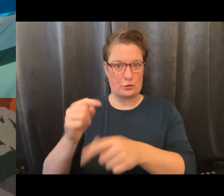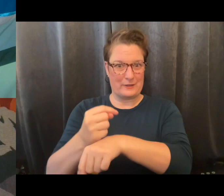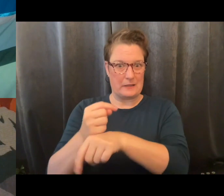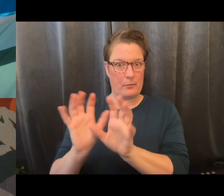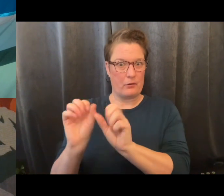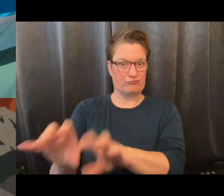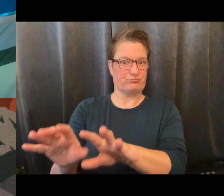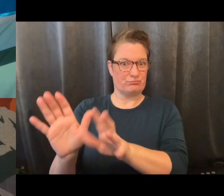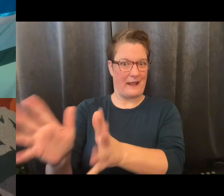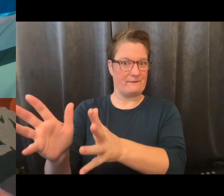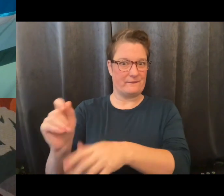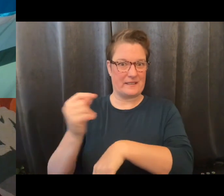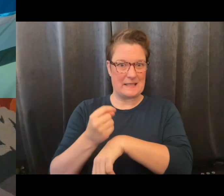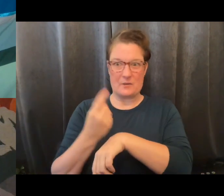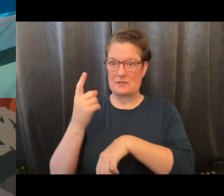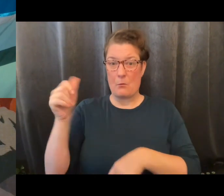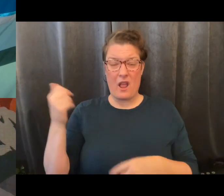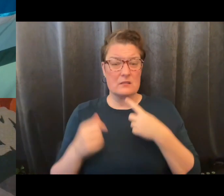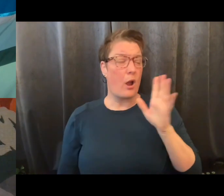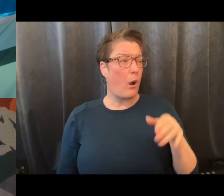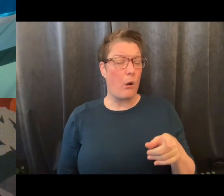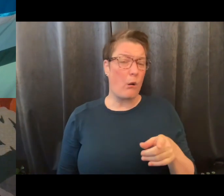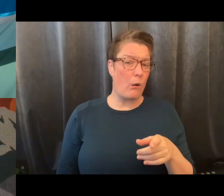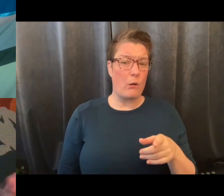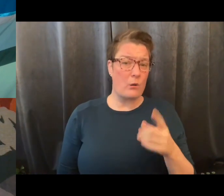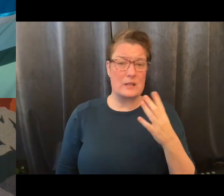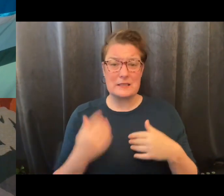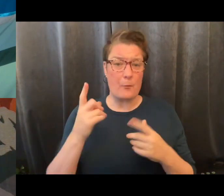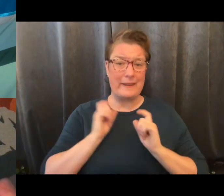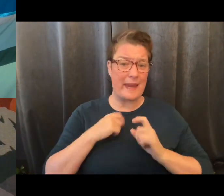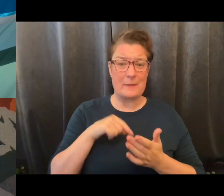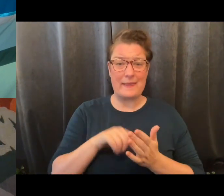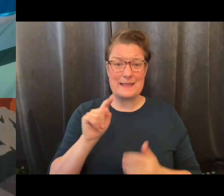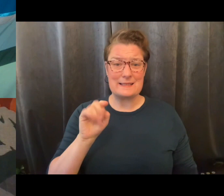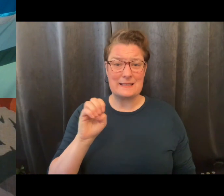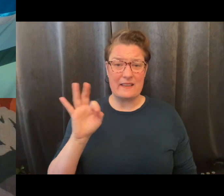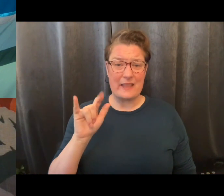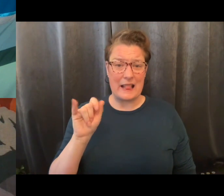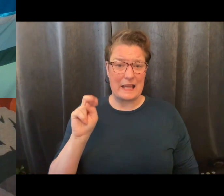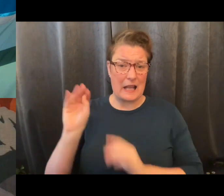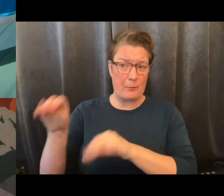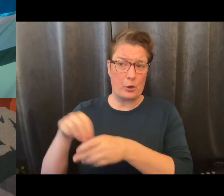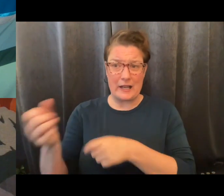And then somebody else was like, Oh, some person gave me these tefillin, I put them in this drawer. I thought maybe someone would want them. And I was standing there.